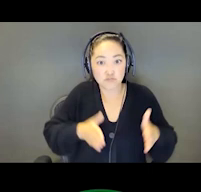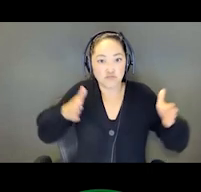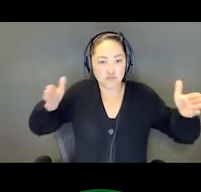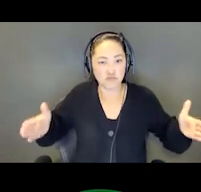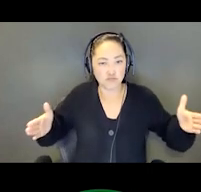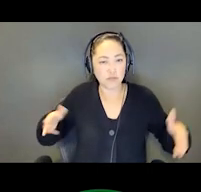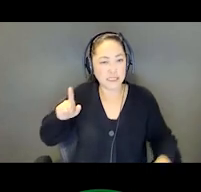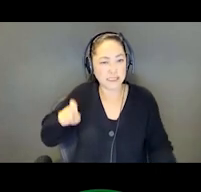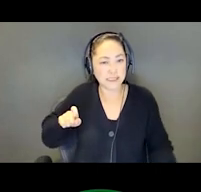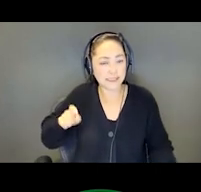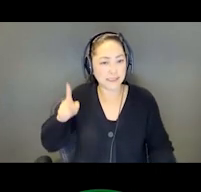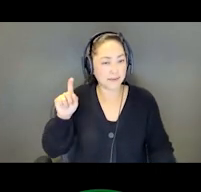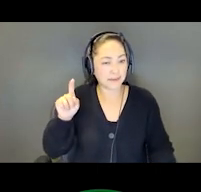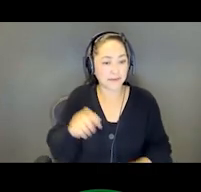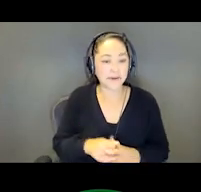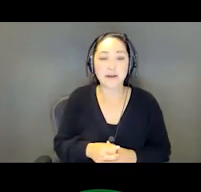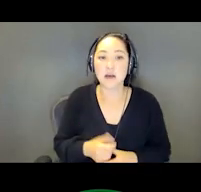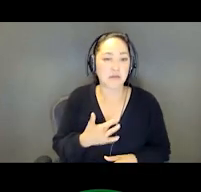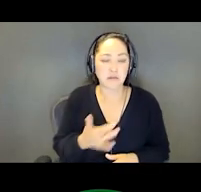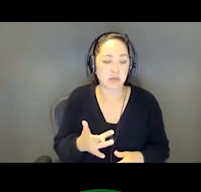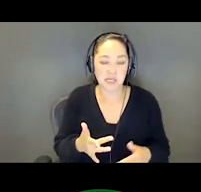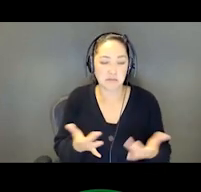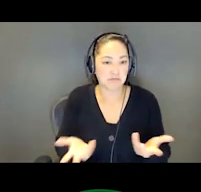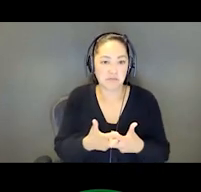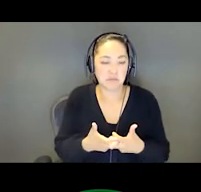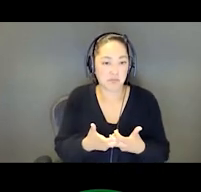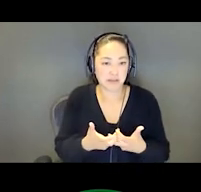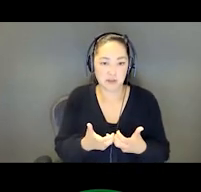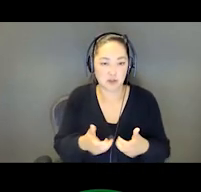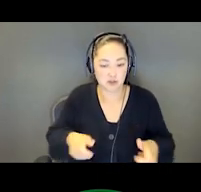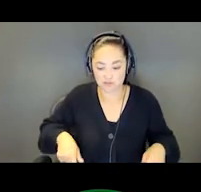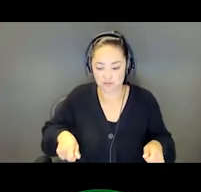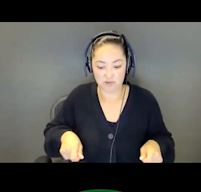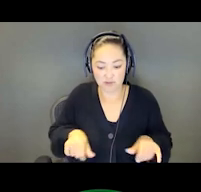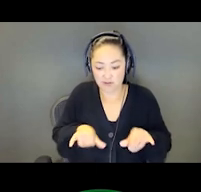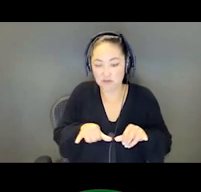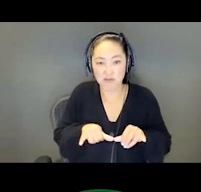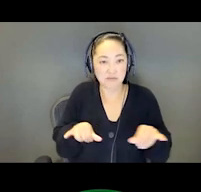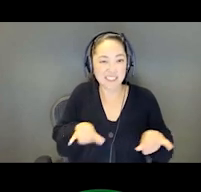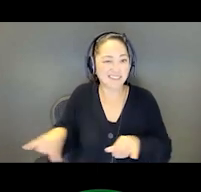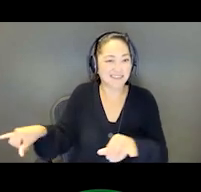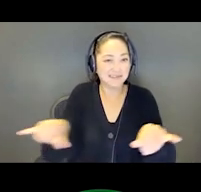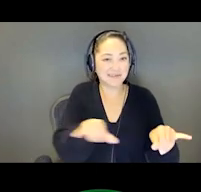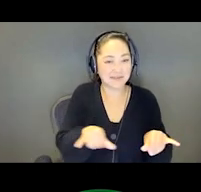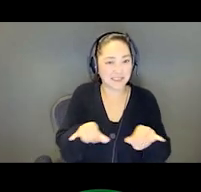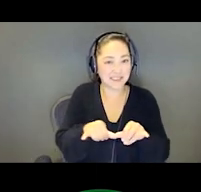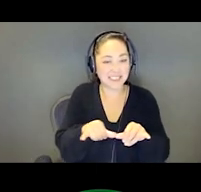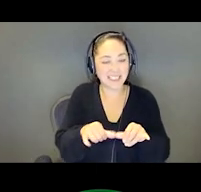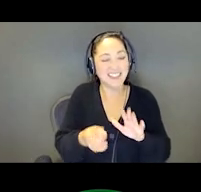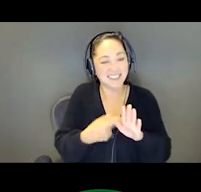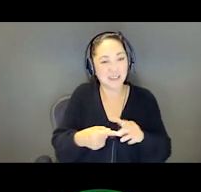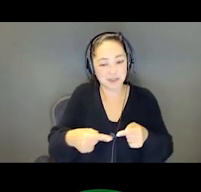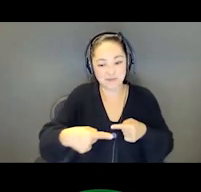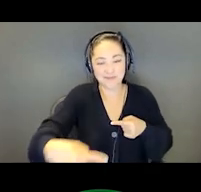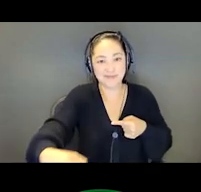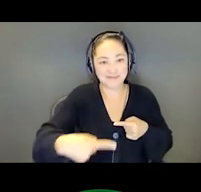So it's a typical wheelchair. So the width is a standard. It's the length that sometimes